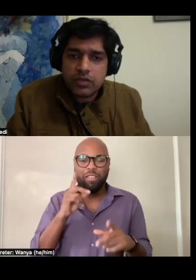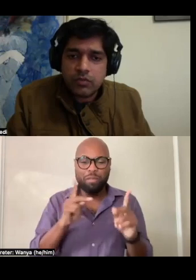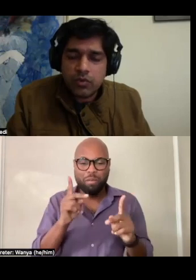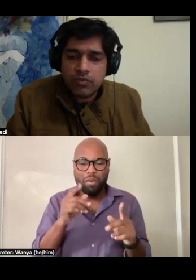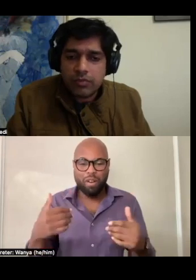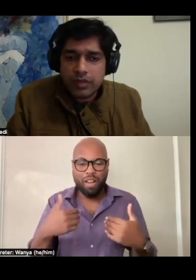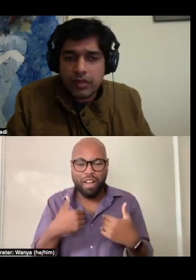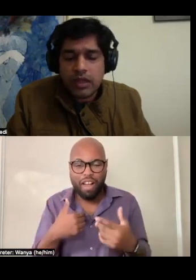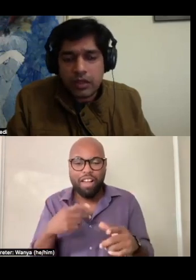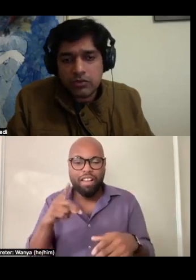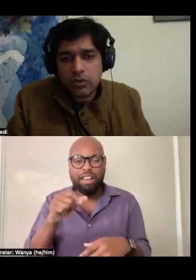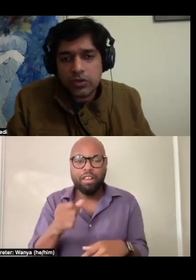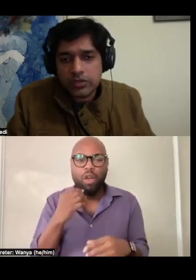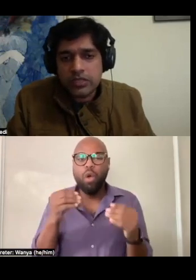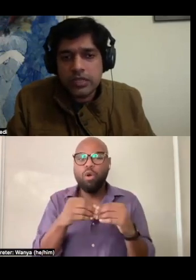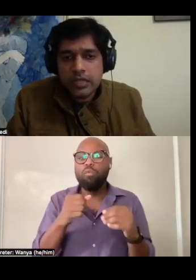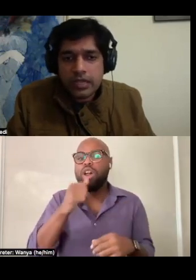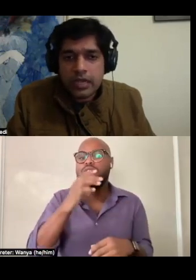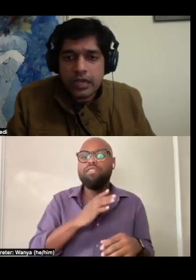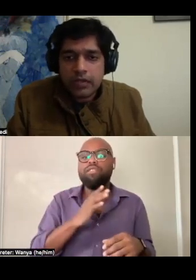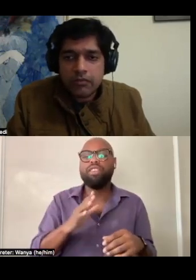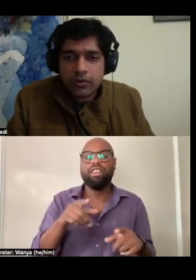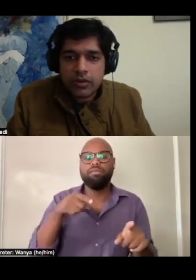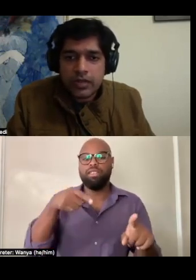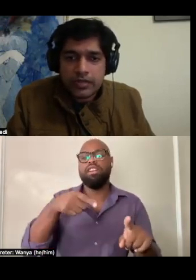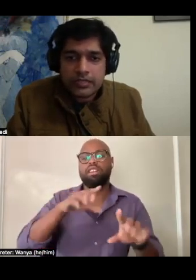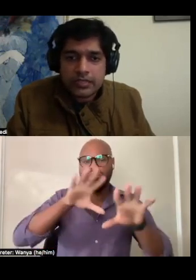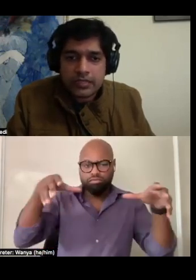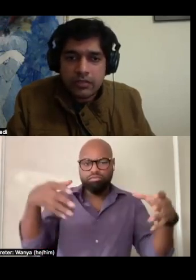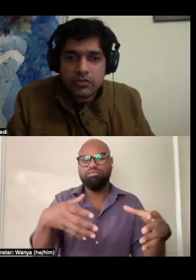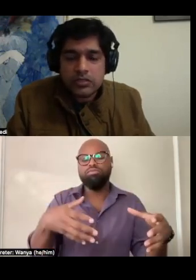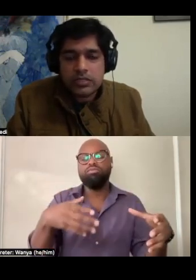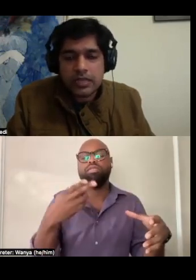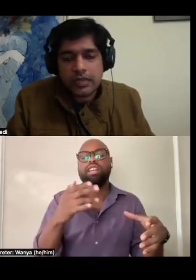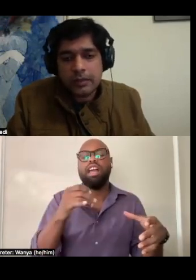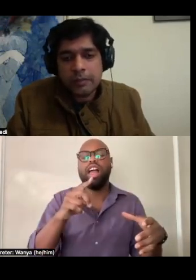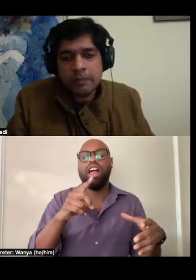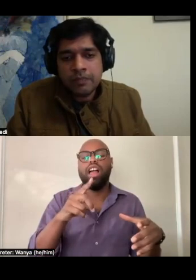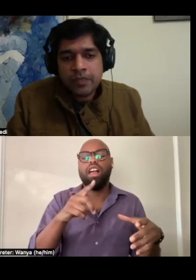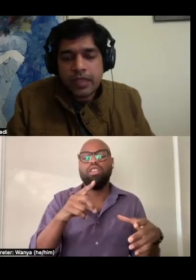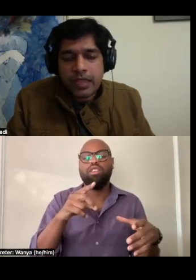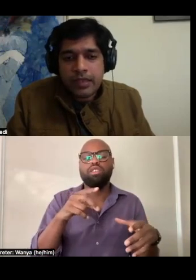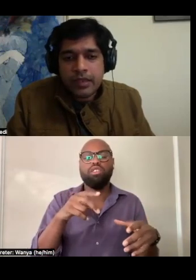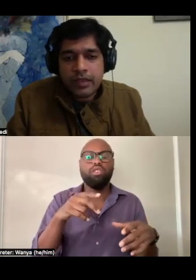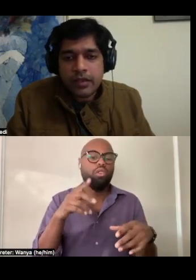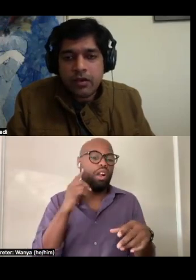more female householders for LTSS households.